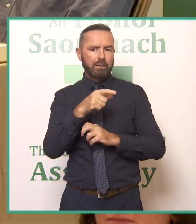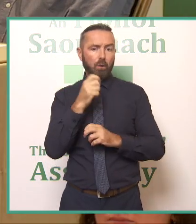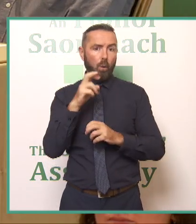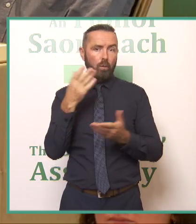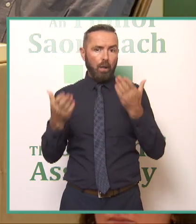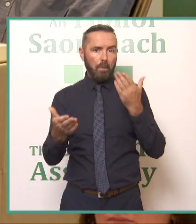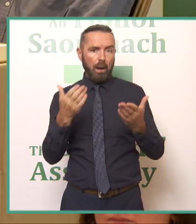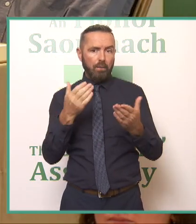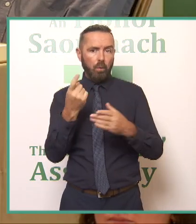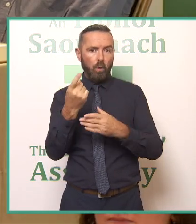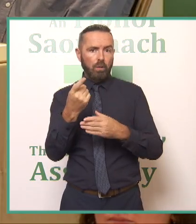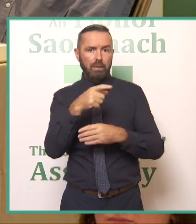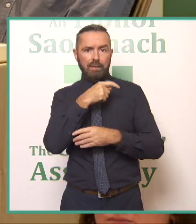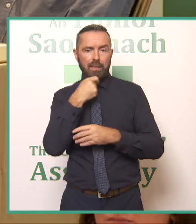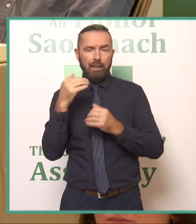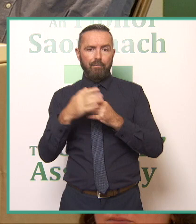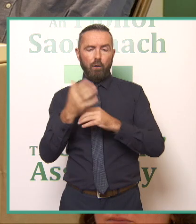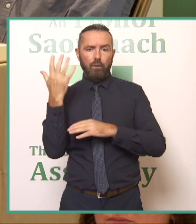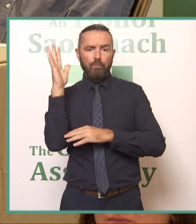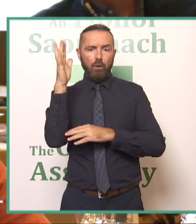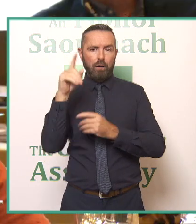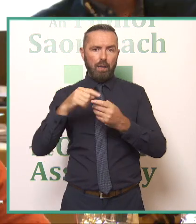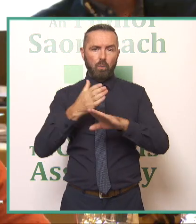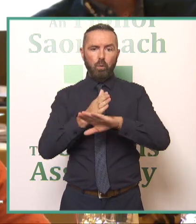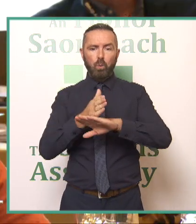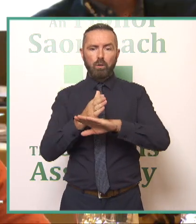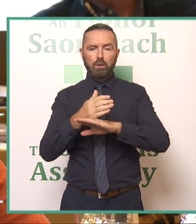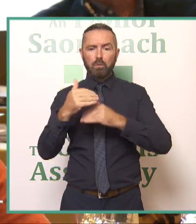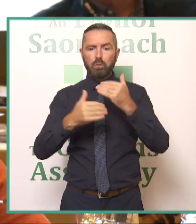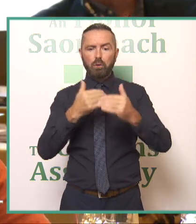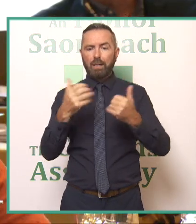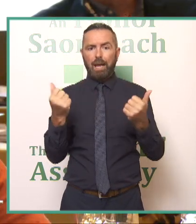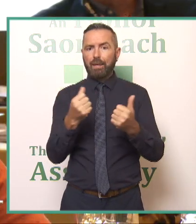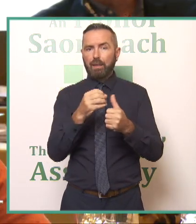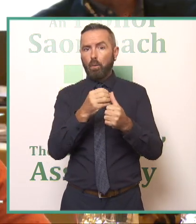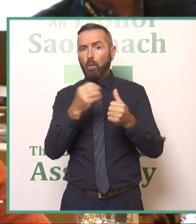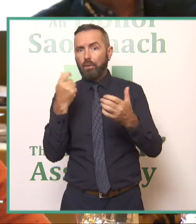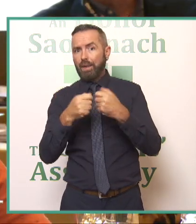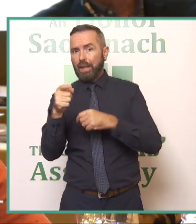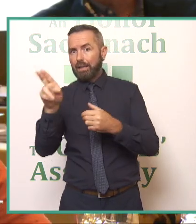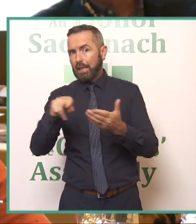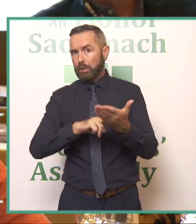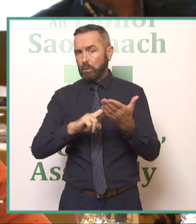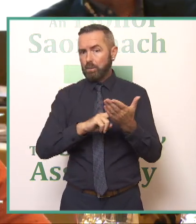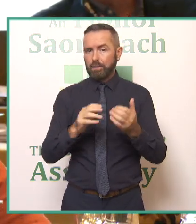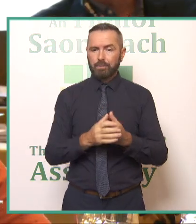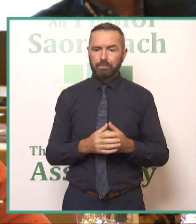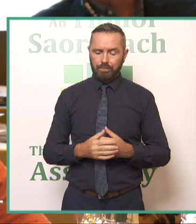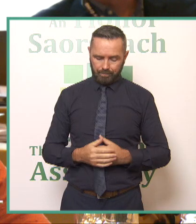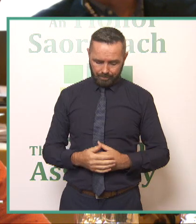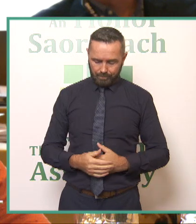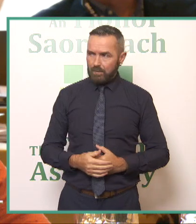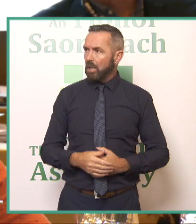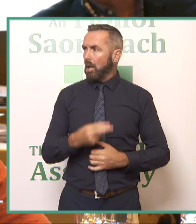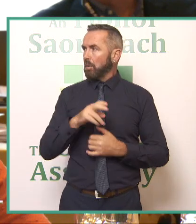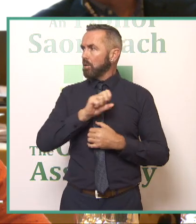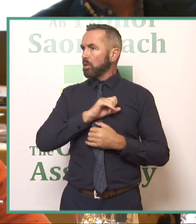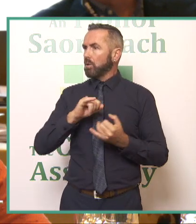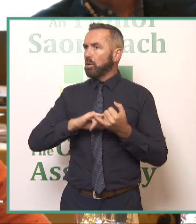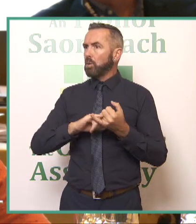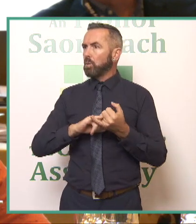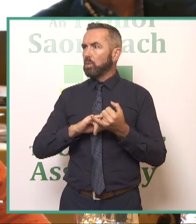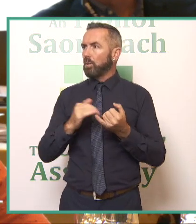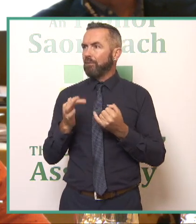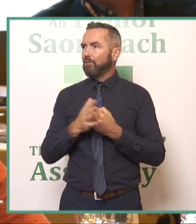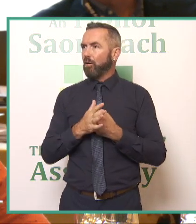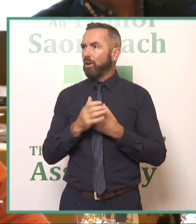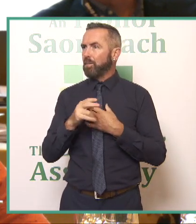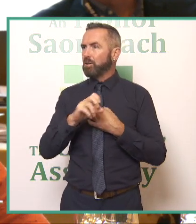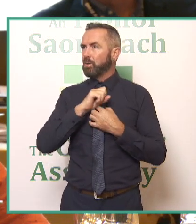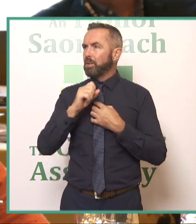Spruce for first of Timber production and uses and not sure if it's for the front or the back if